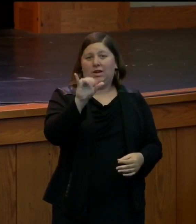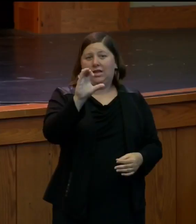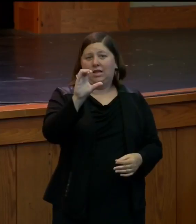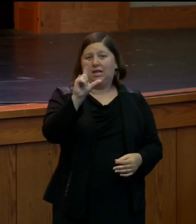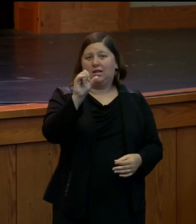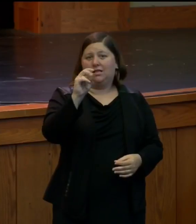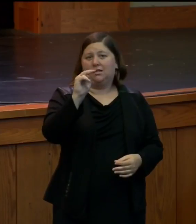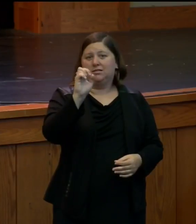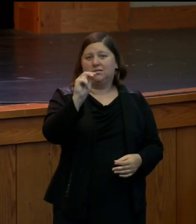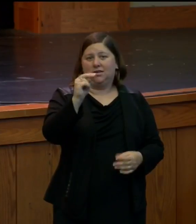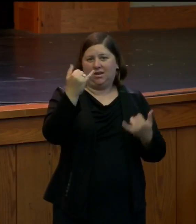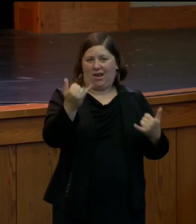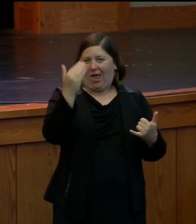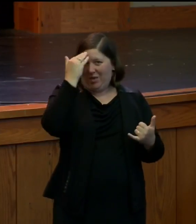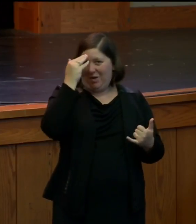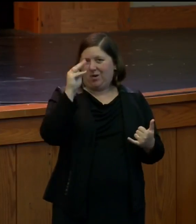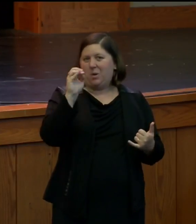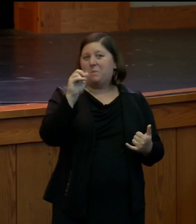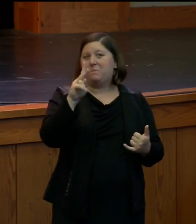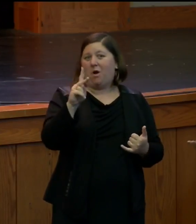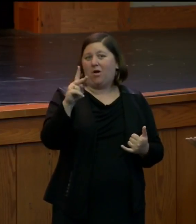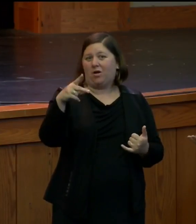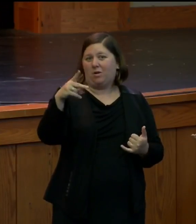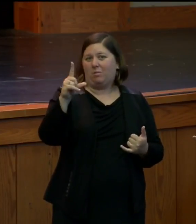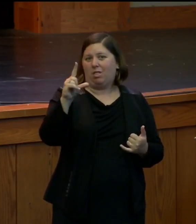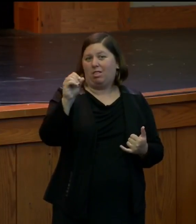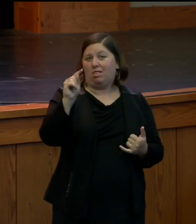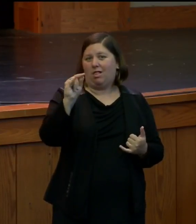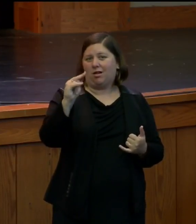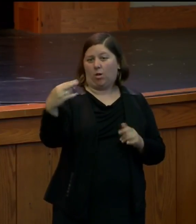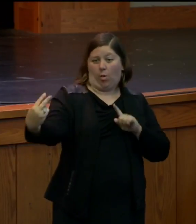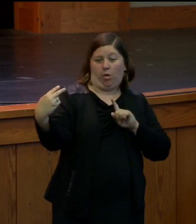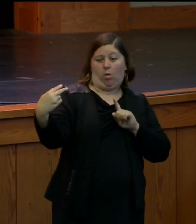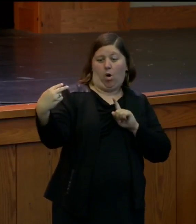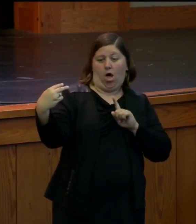MARK WILL BE WATCHING ME AS IF I DIDN'T KNOW THAT BEFORE.